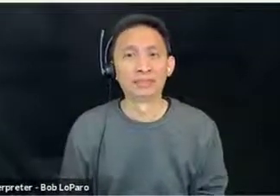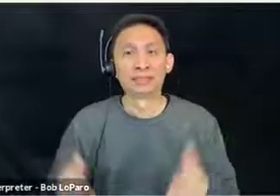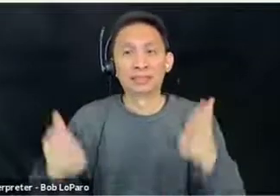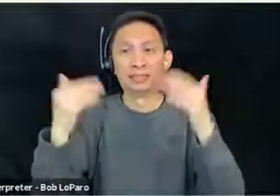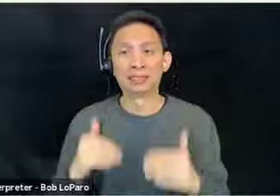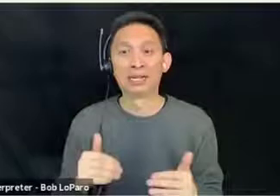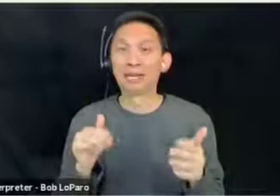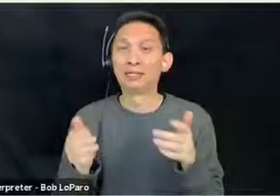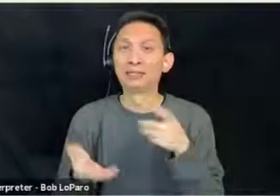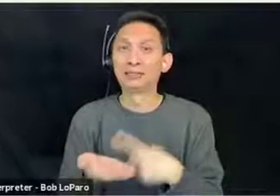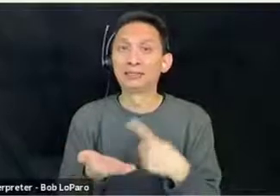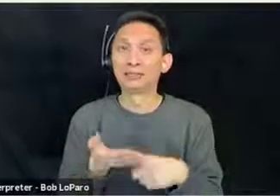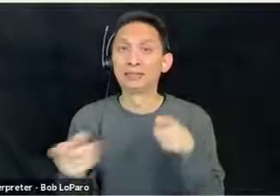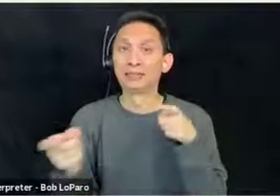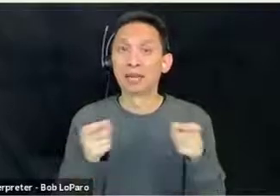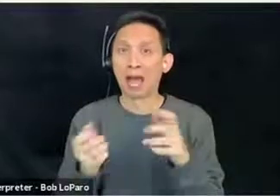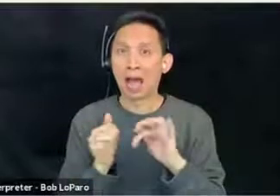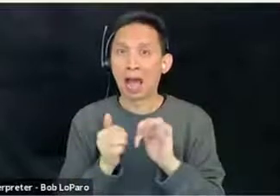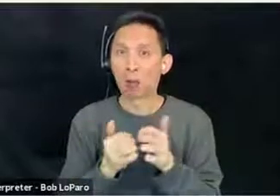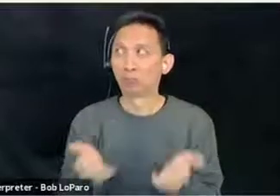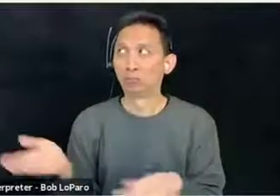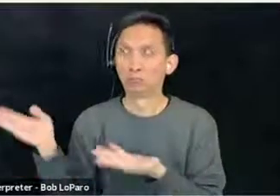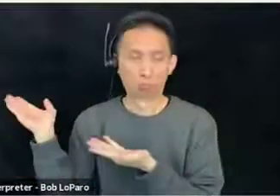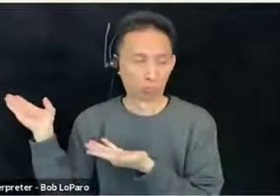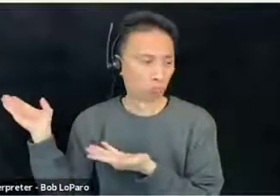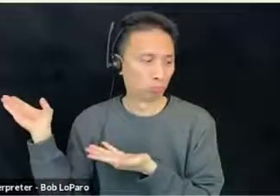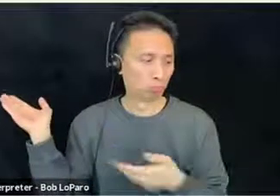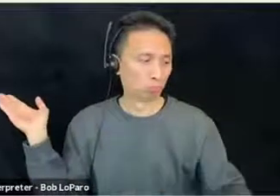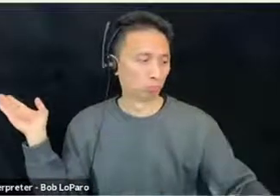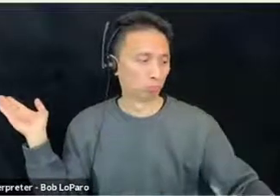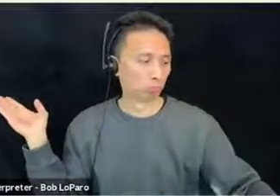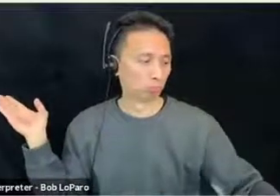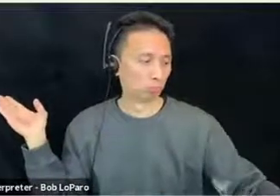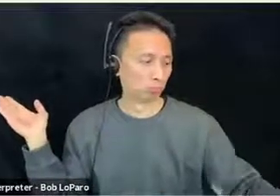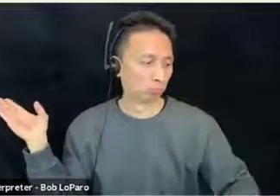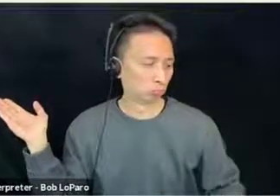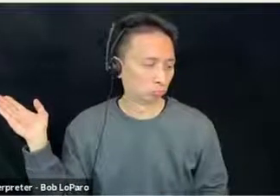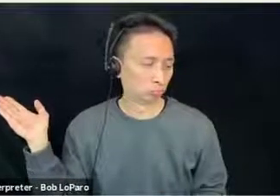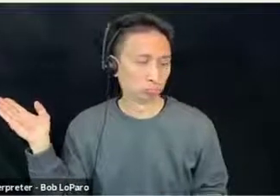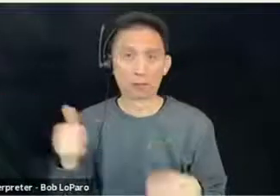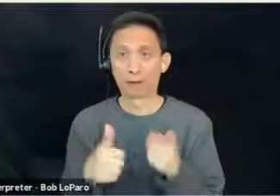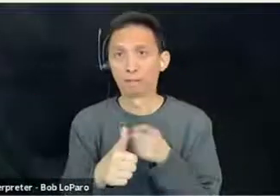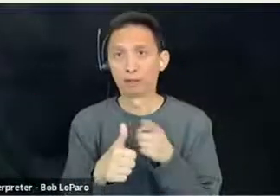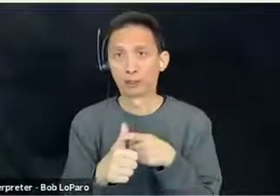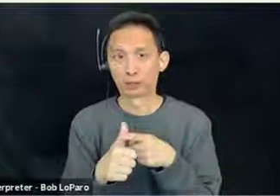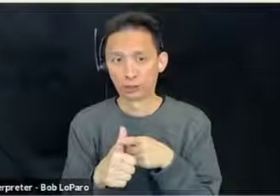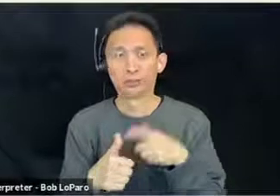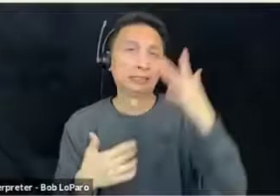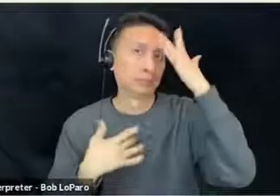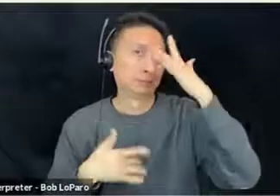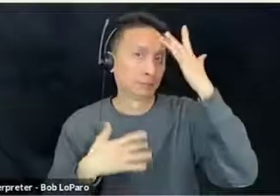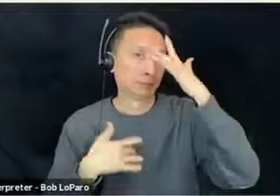And, you know, so first we have symptoms that an individual may experience